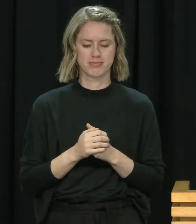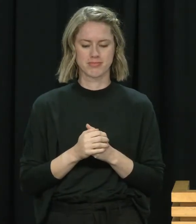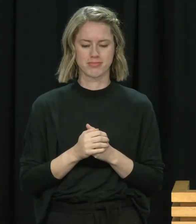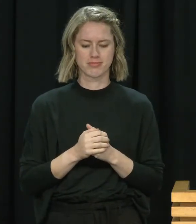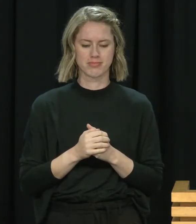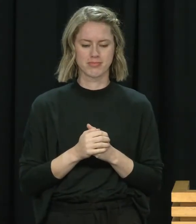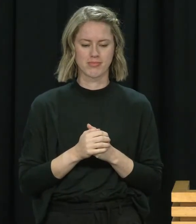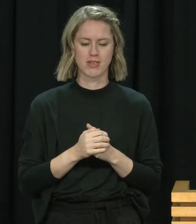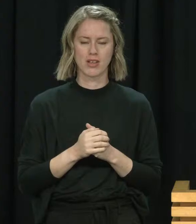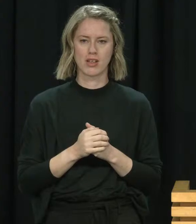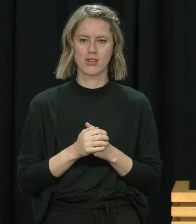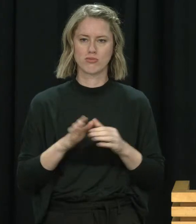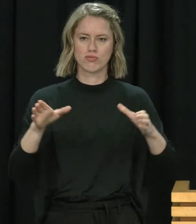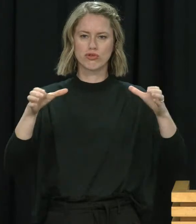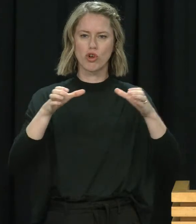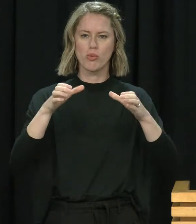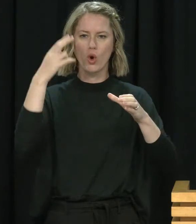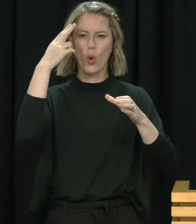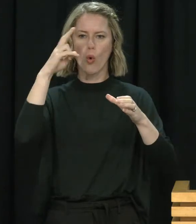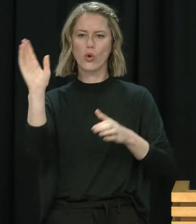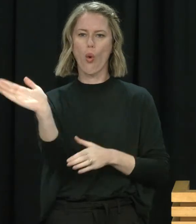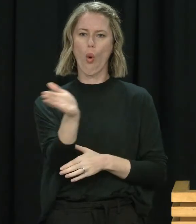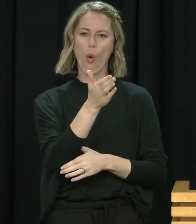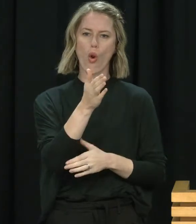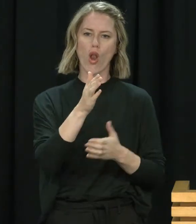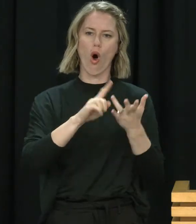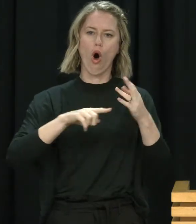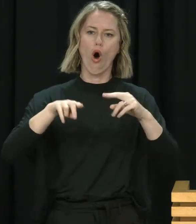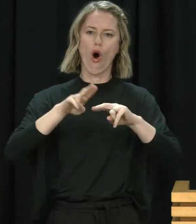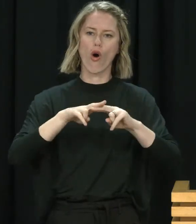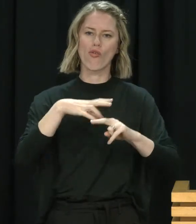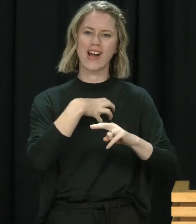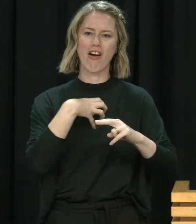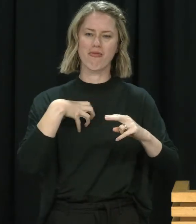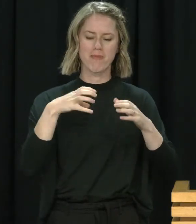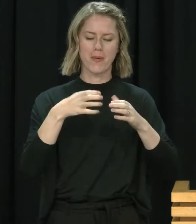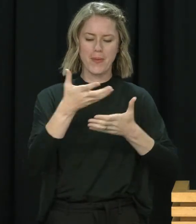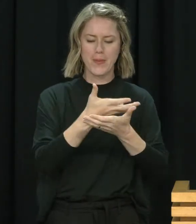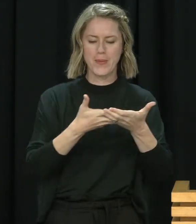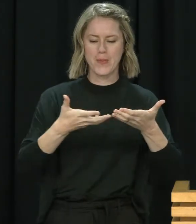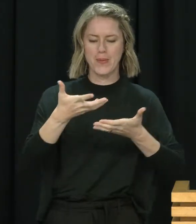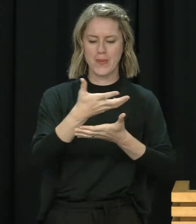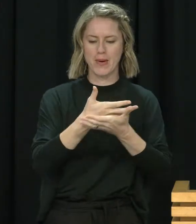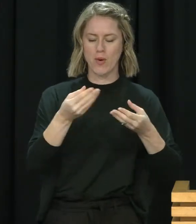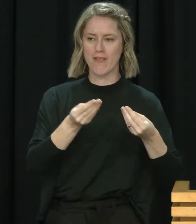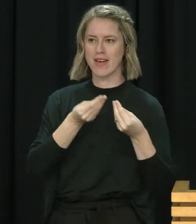Well, we've provided advice as part